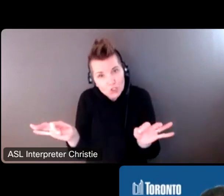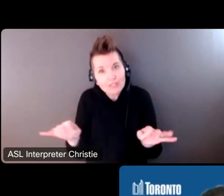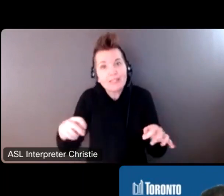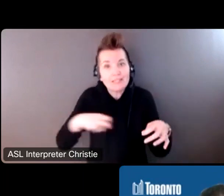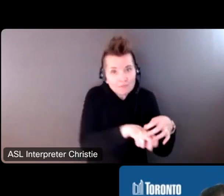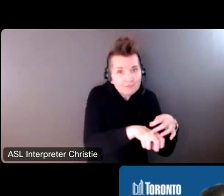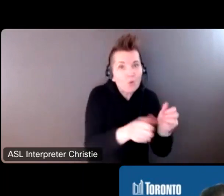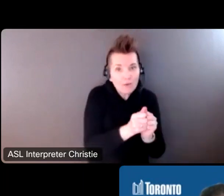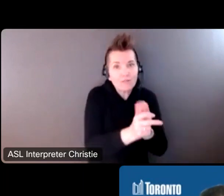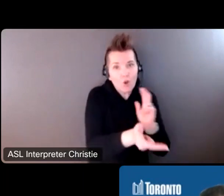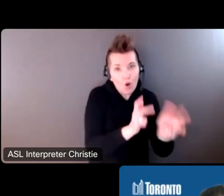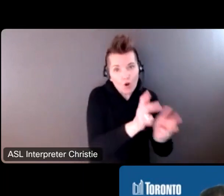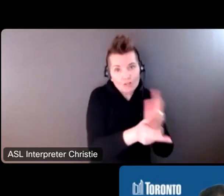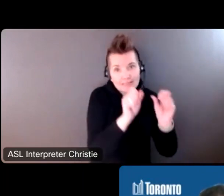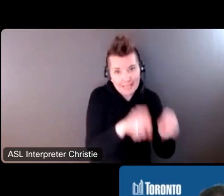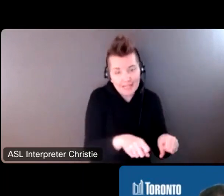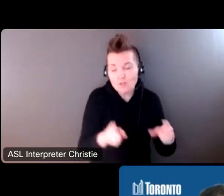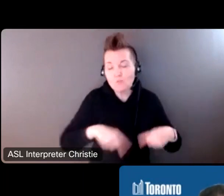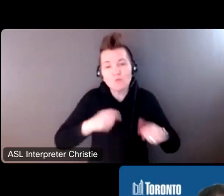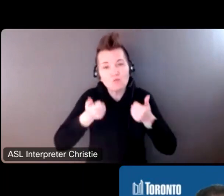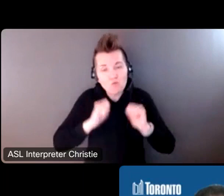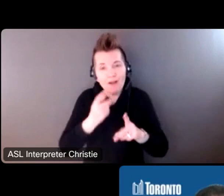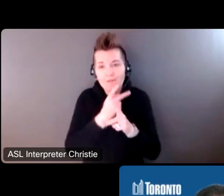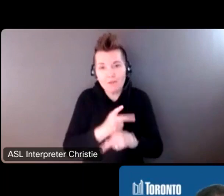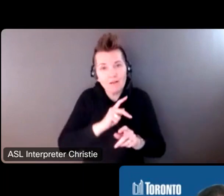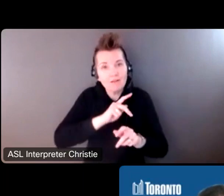not, provide some sort of a safe, viable alternative.